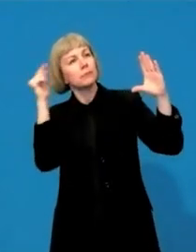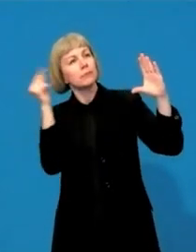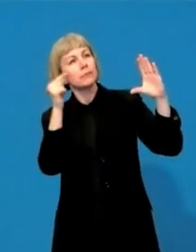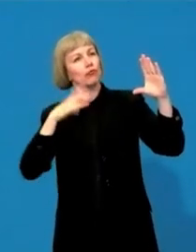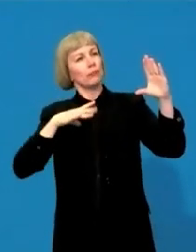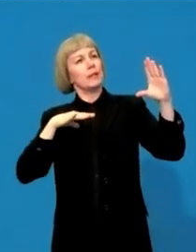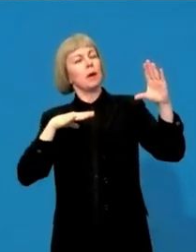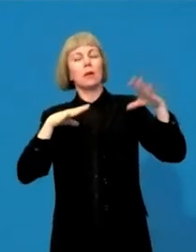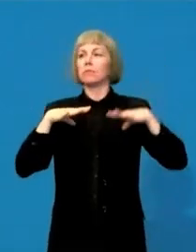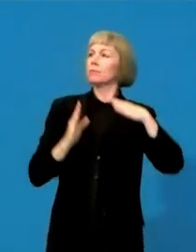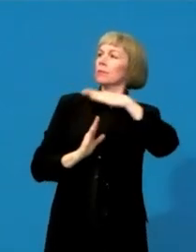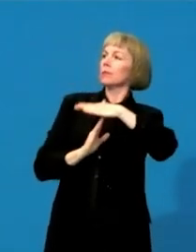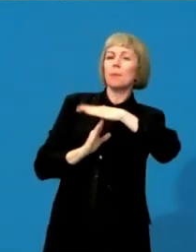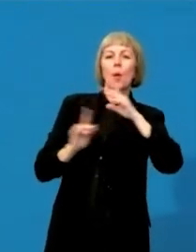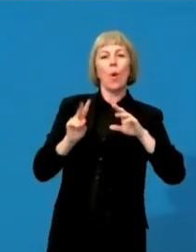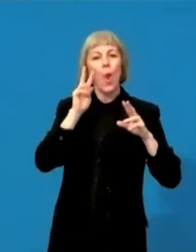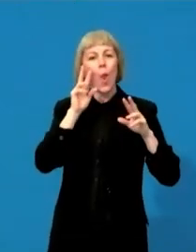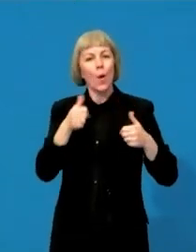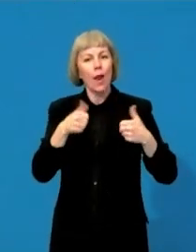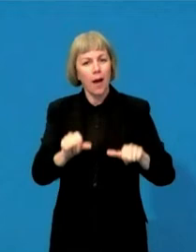it look like? JAZSIKAH: Some rest for me, yeah.